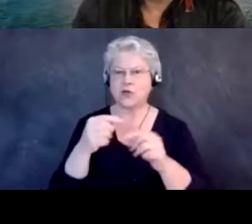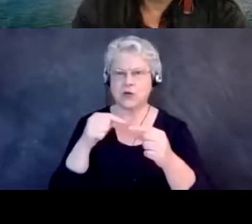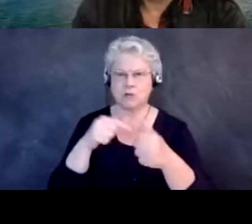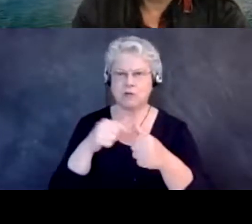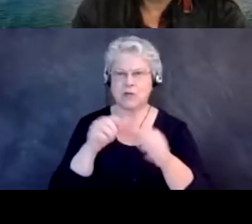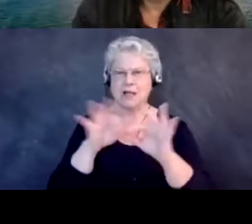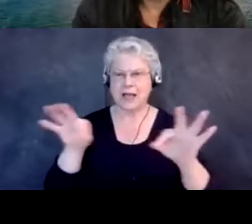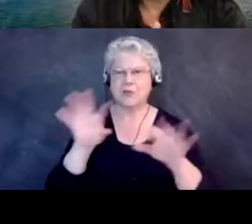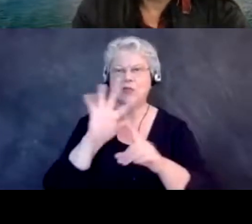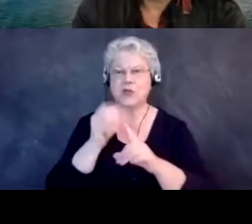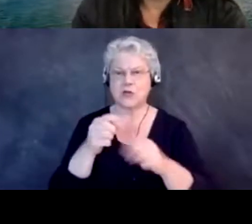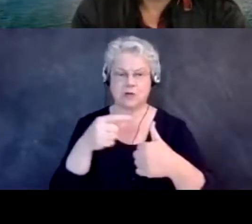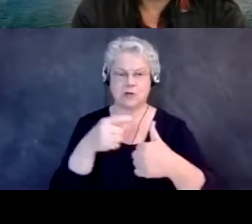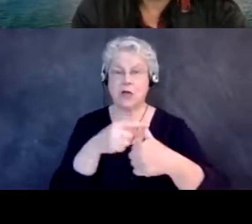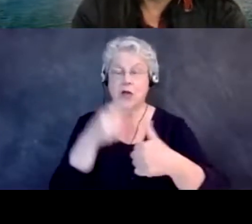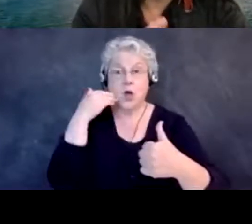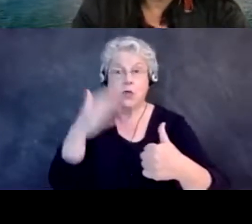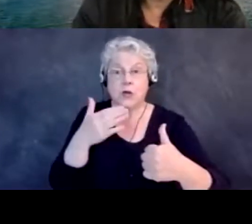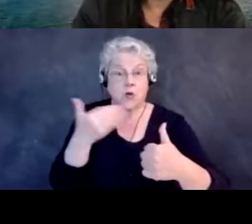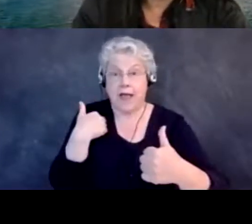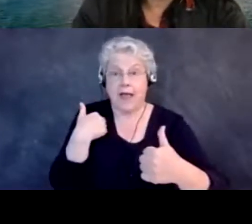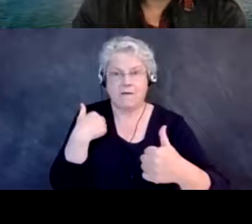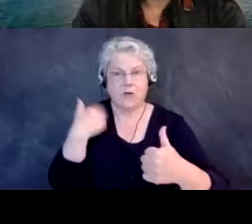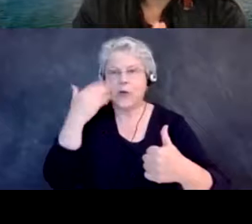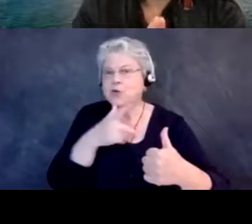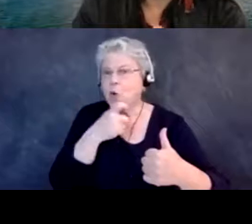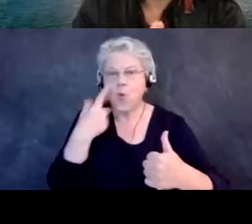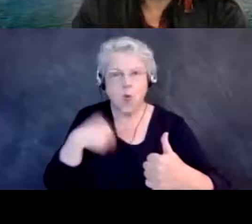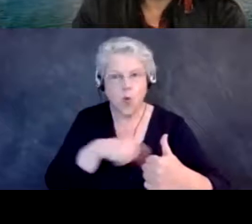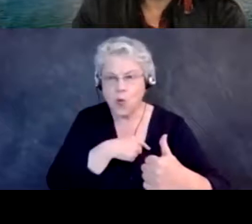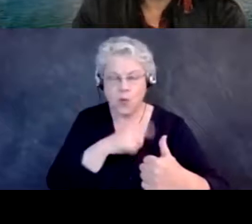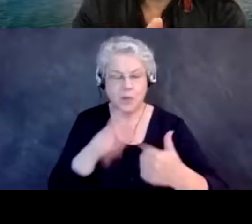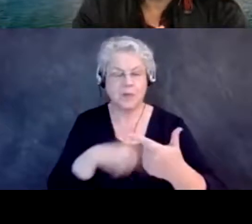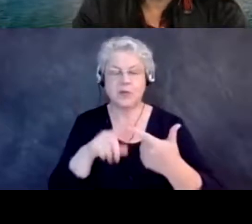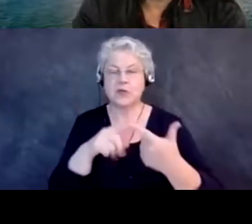that, we don't know who we are. And number two was our health and wellness. We need to make sure that